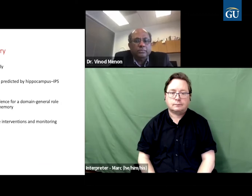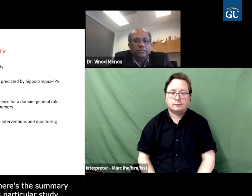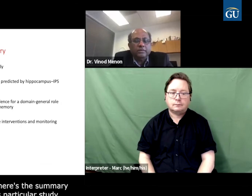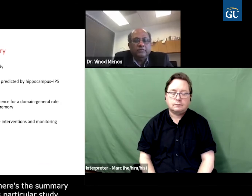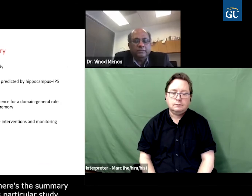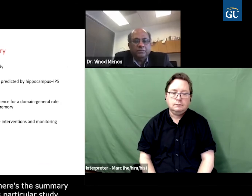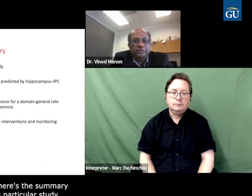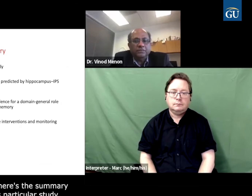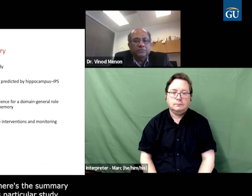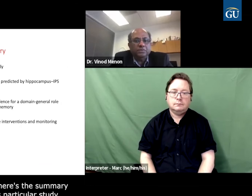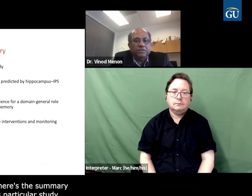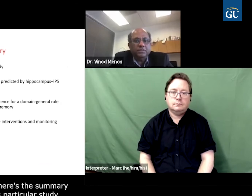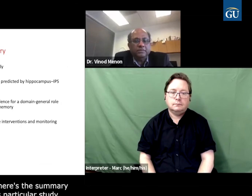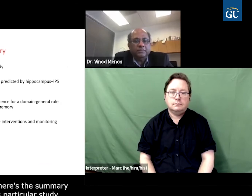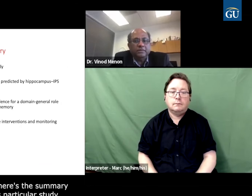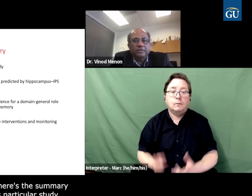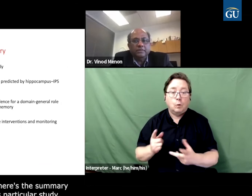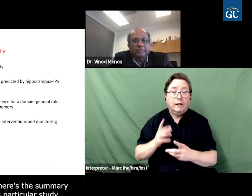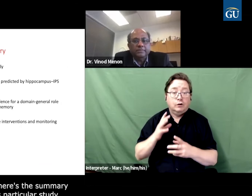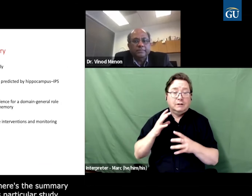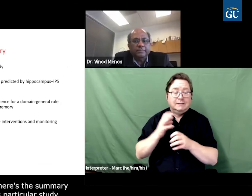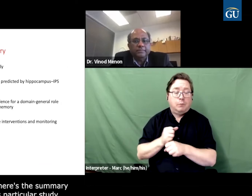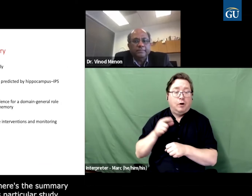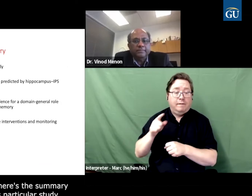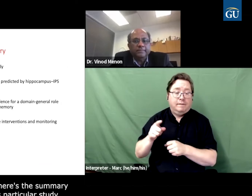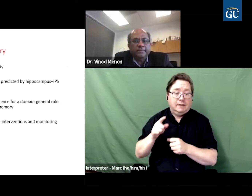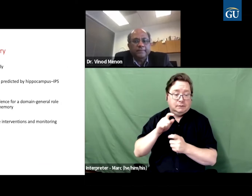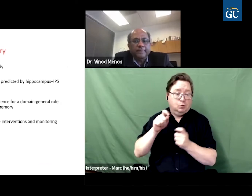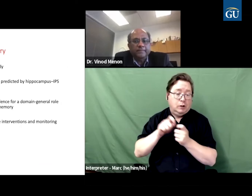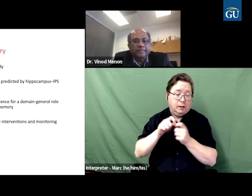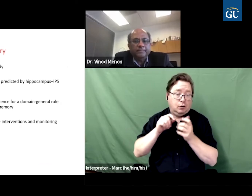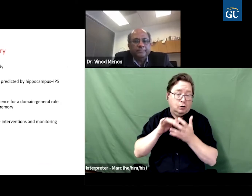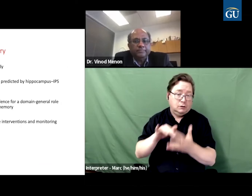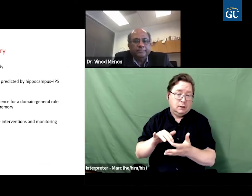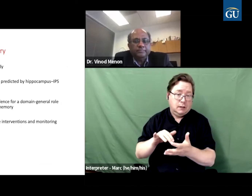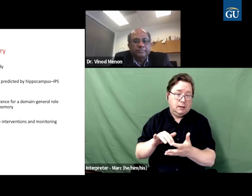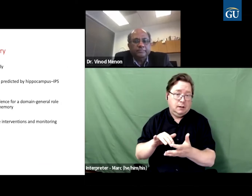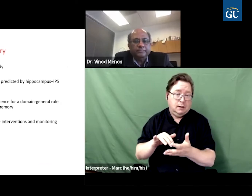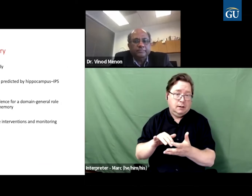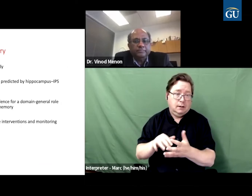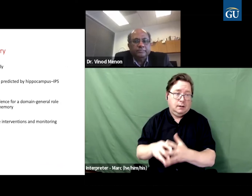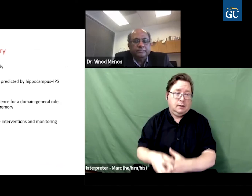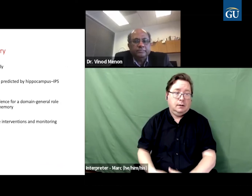and so here's the summary of this particular study